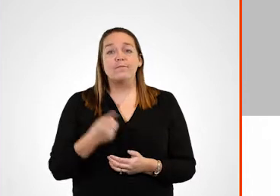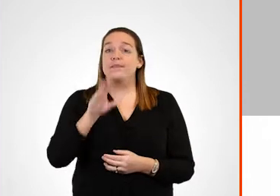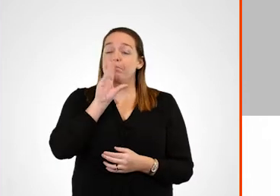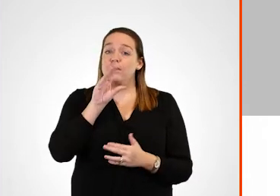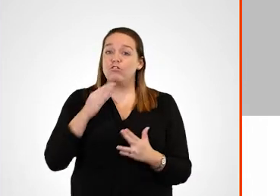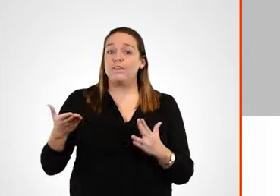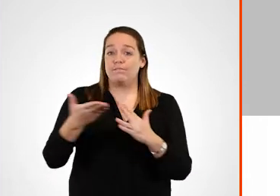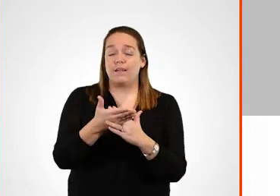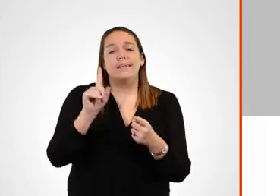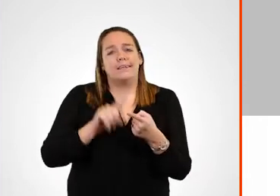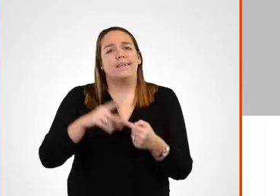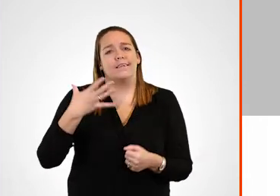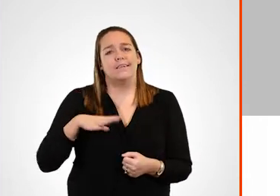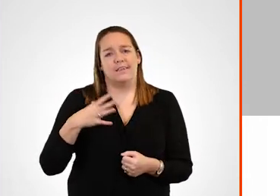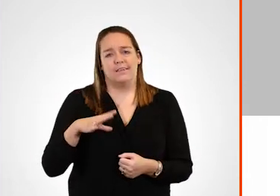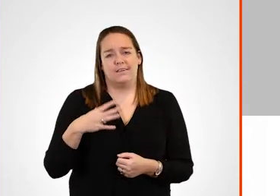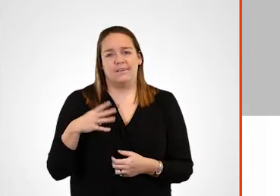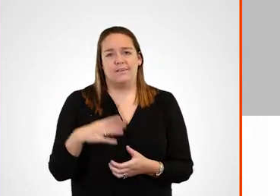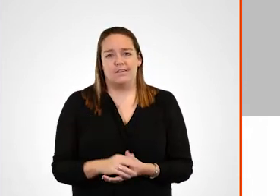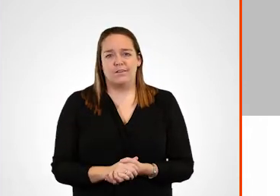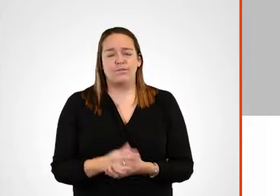is usually needed because of the relatively late start